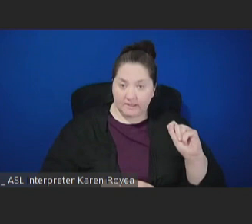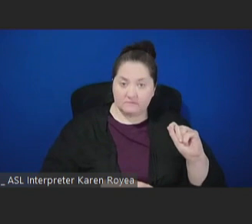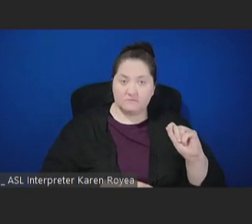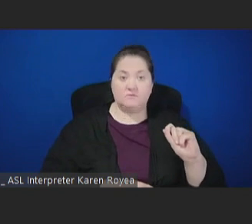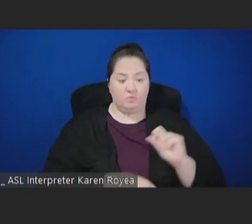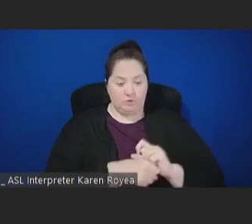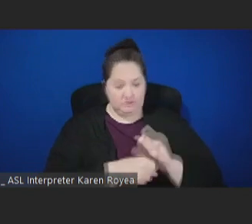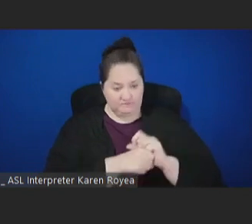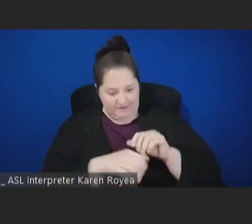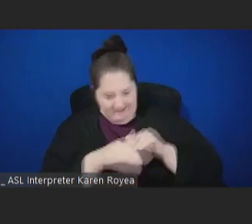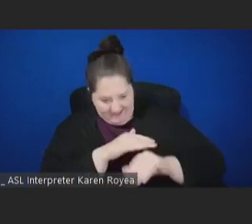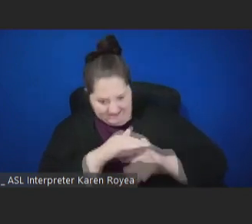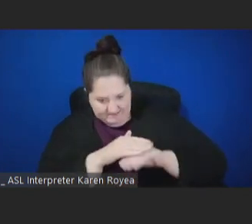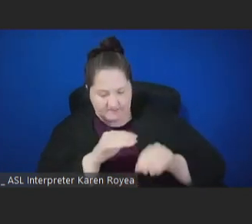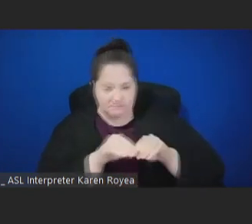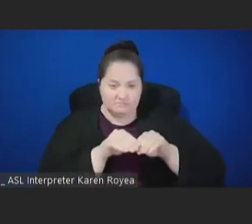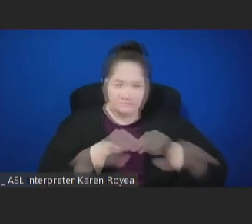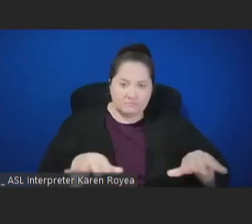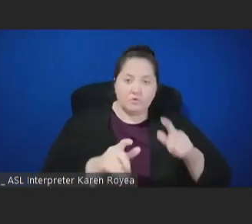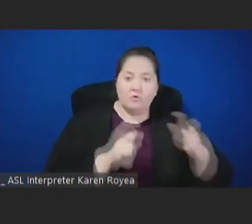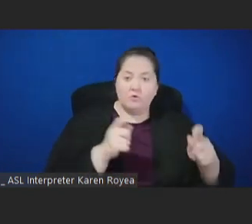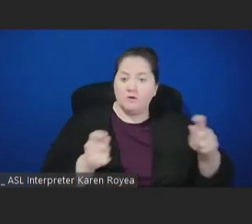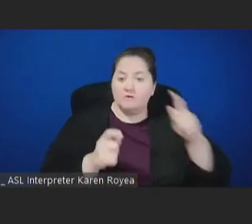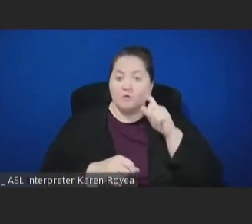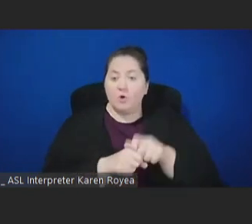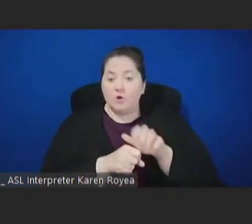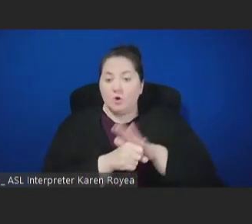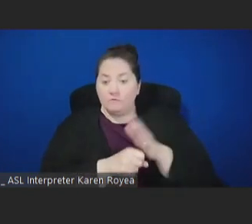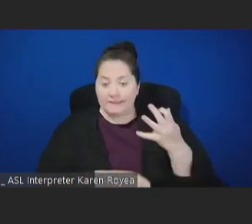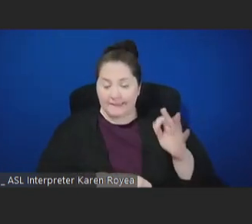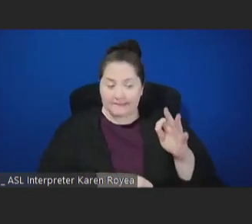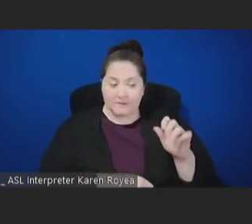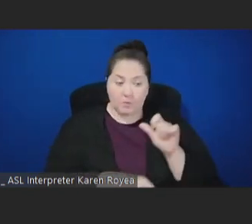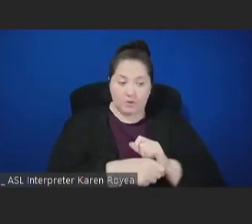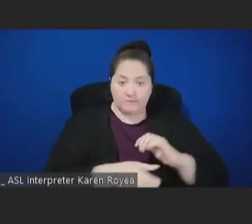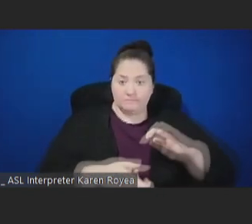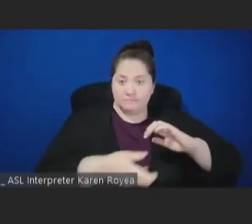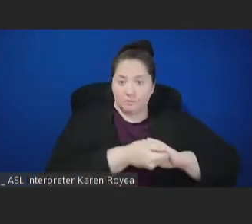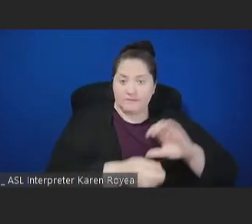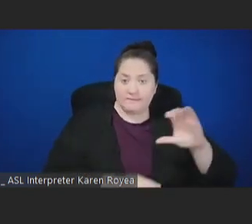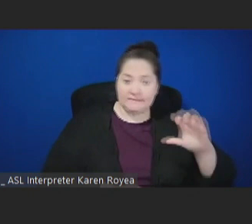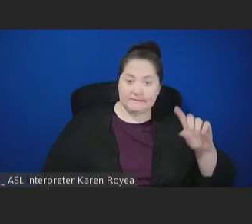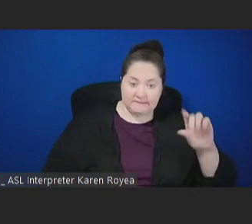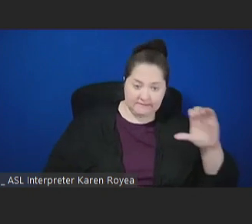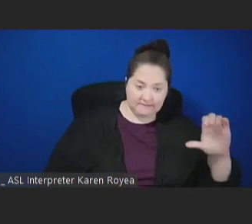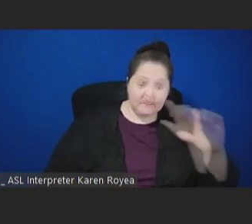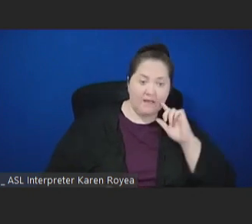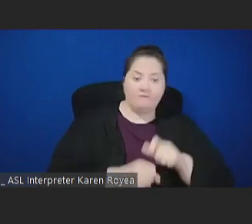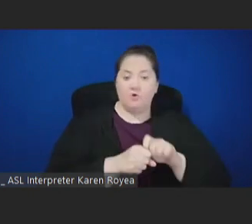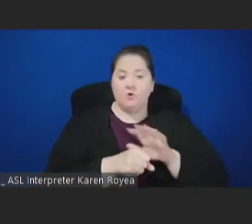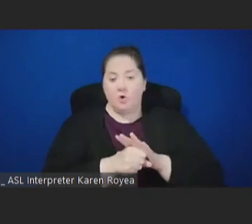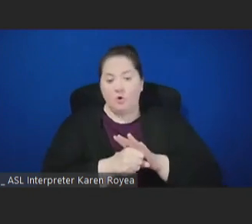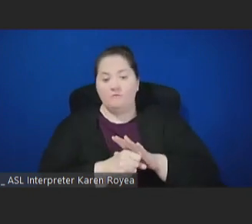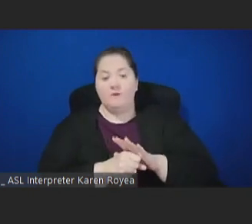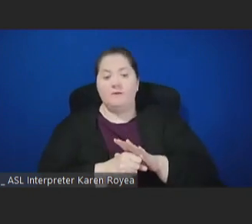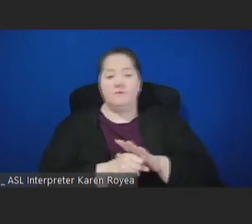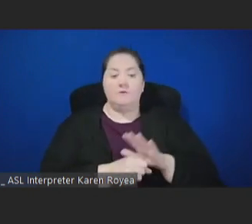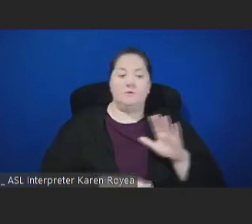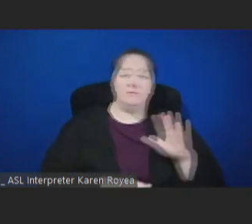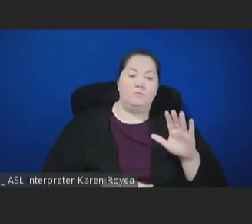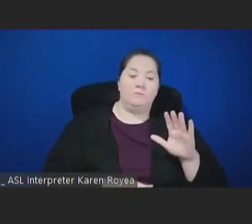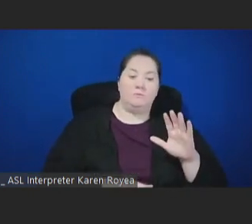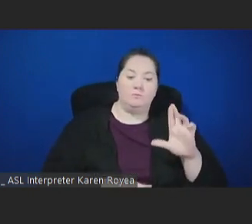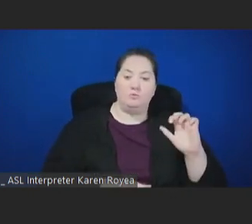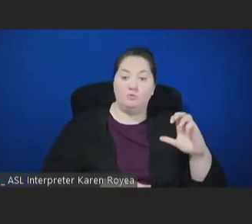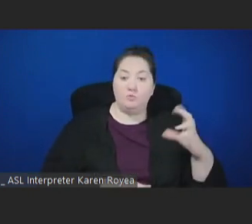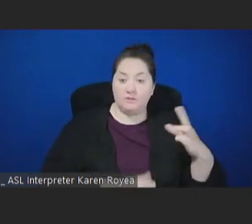of COVID-19 and work closely with the CDC to roll out the COVID-19 breach program as well.